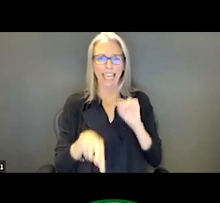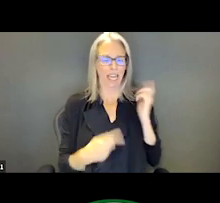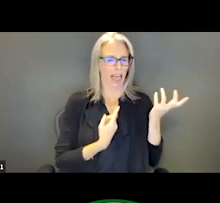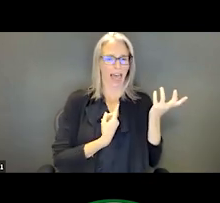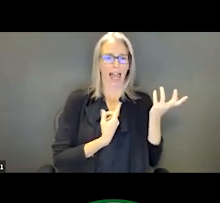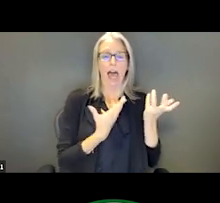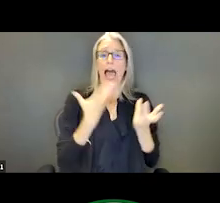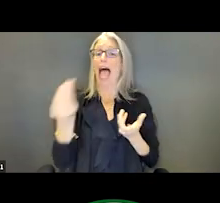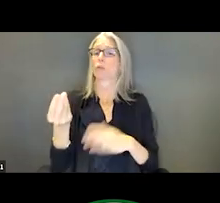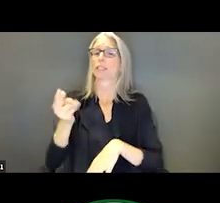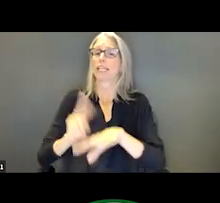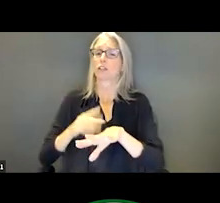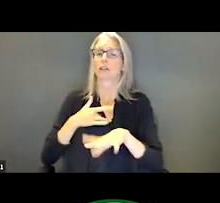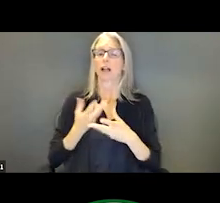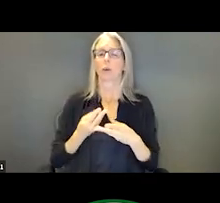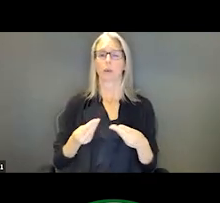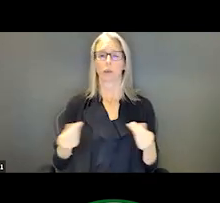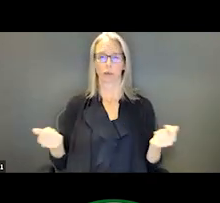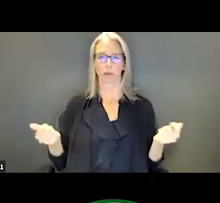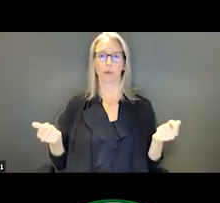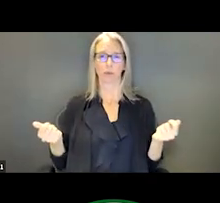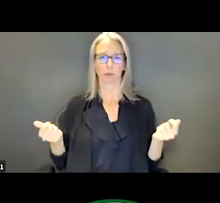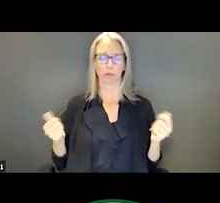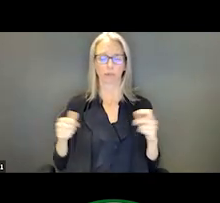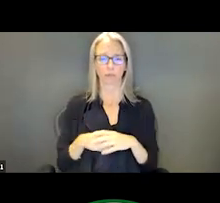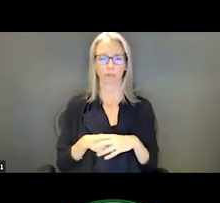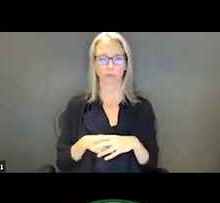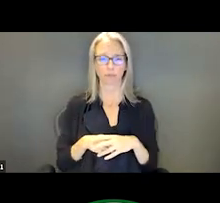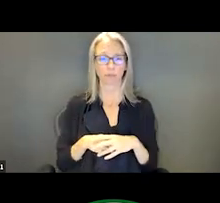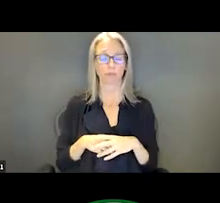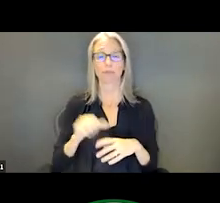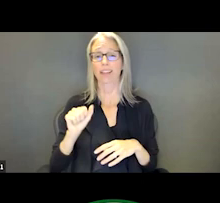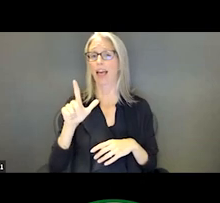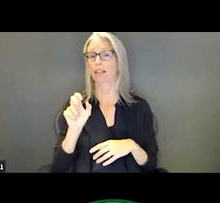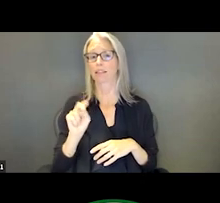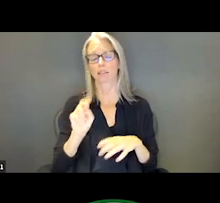Wonderful and I have not heard that term vitamin and before but that's pretty fantastic and